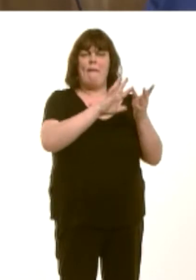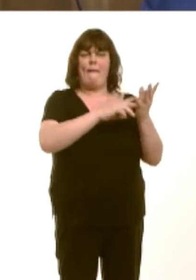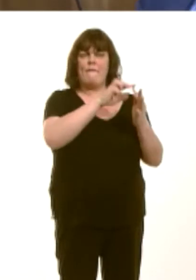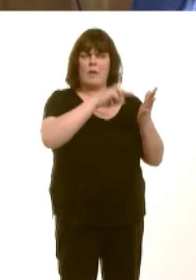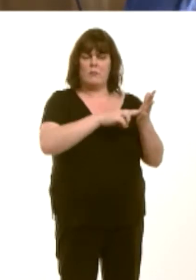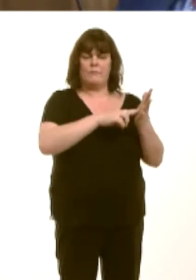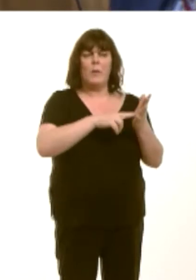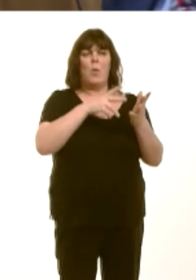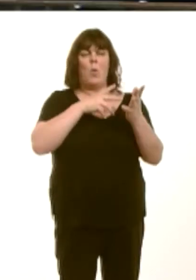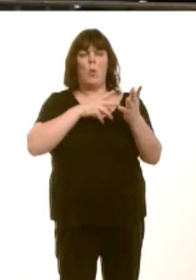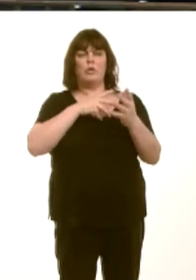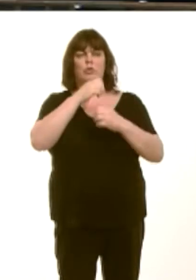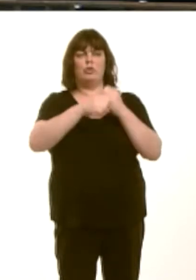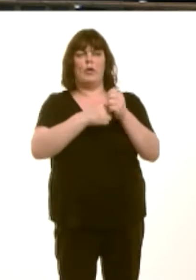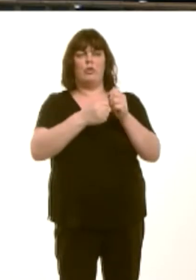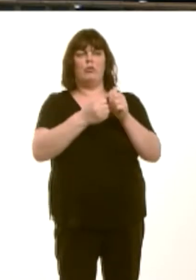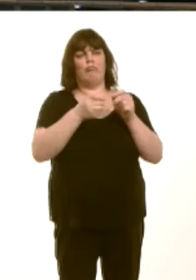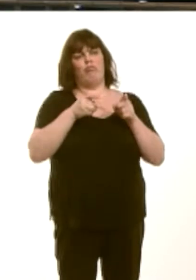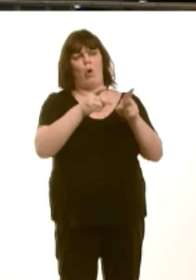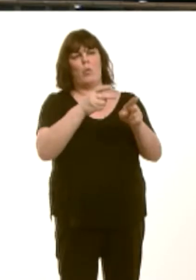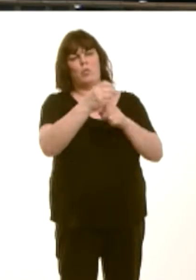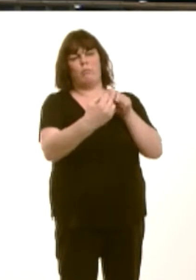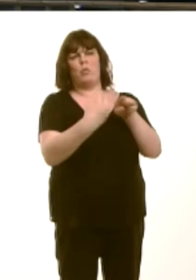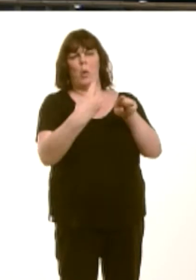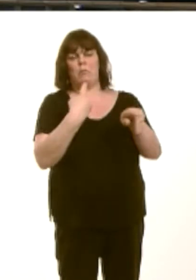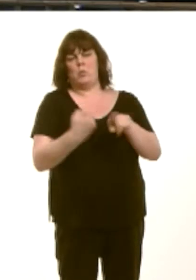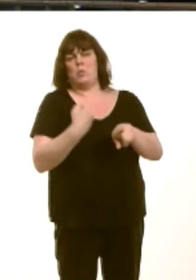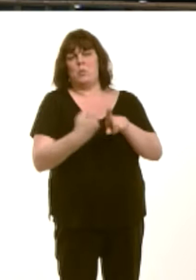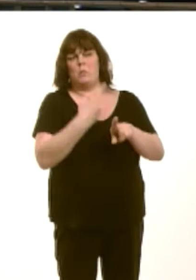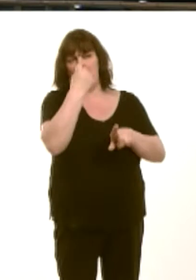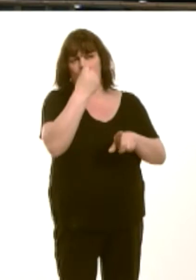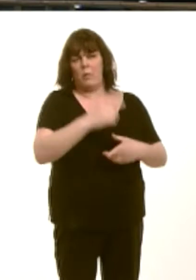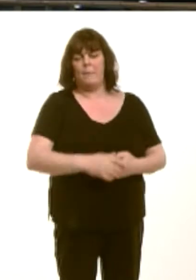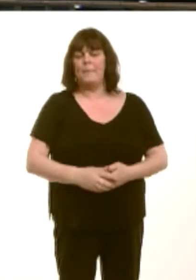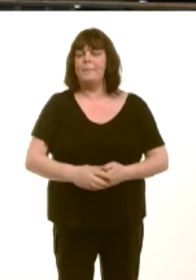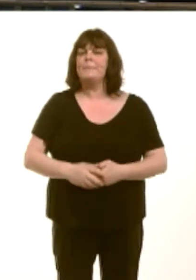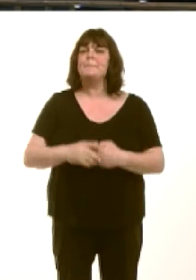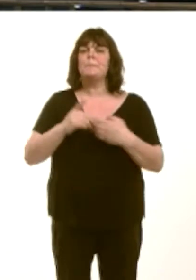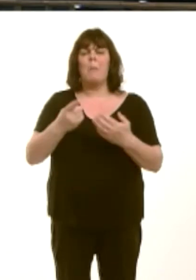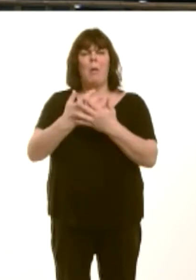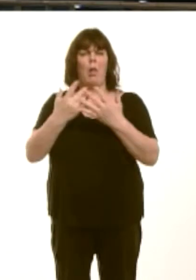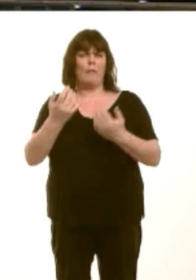Rhodri Glyn Thomas: First Minister, a number of ideas have been put forward in terms of